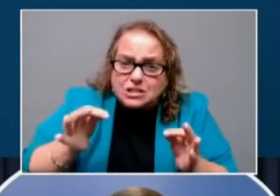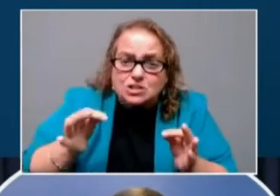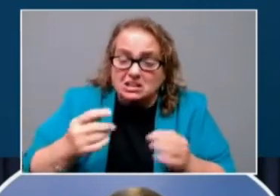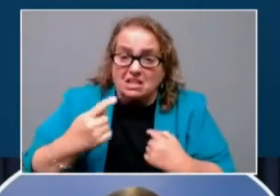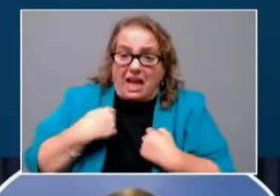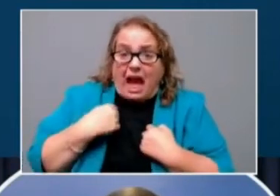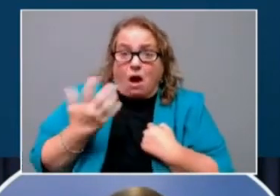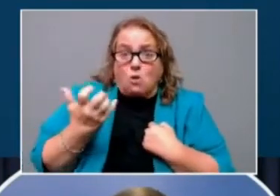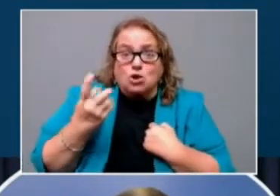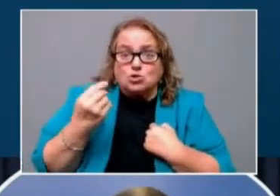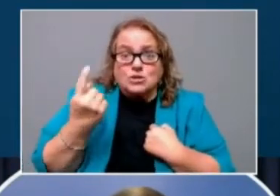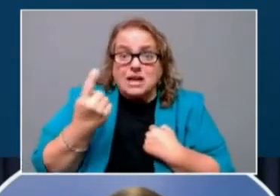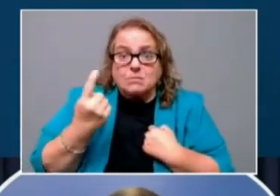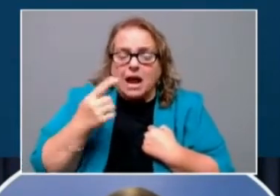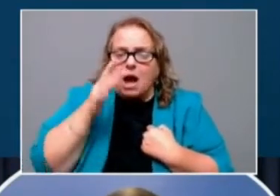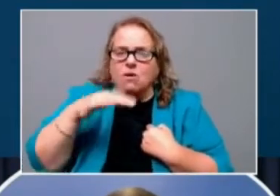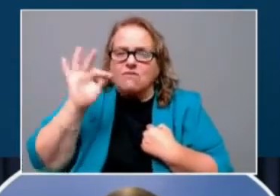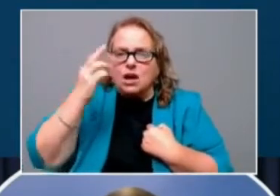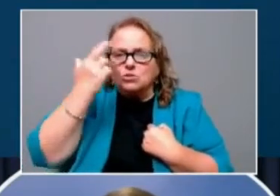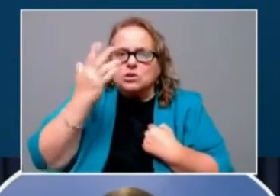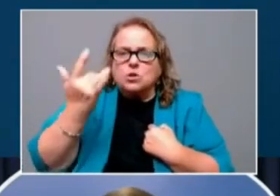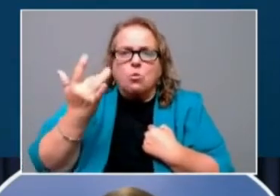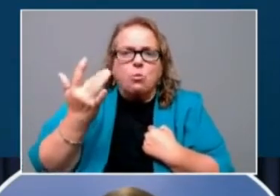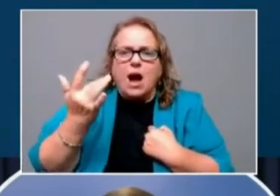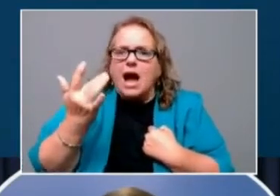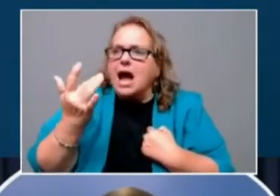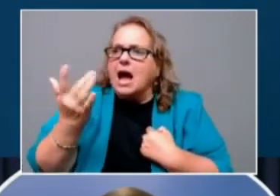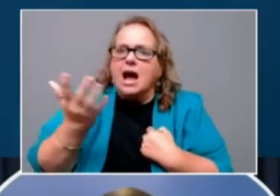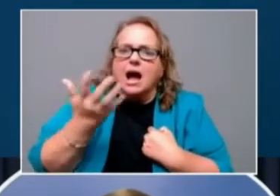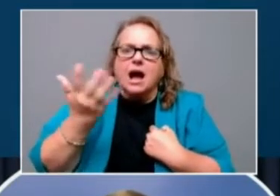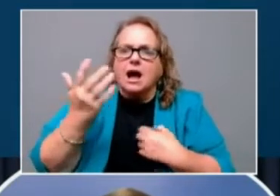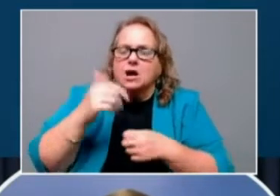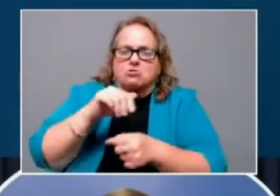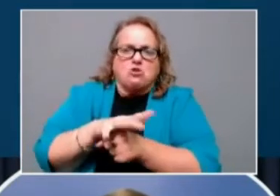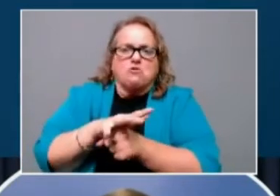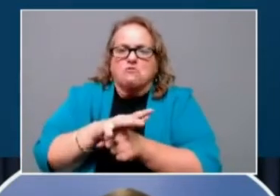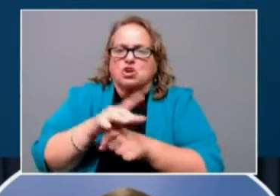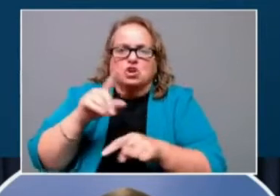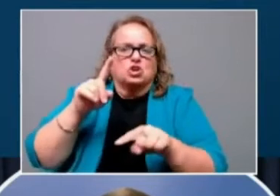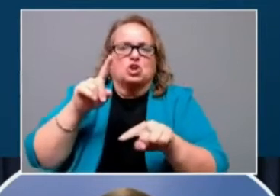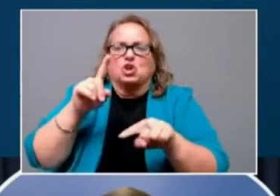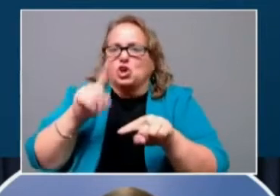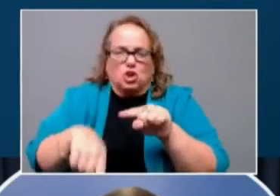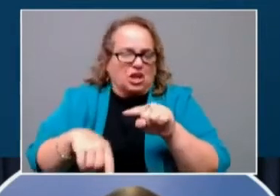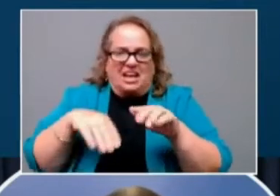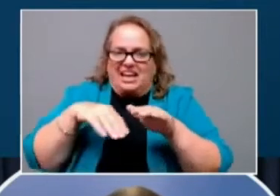these reasons why Covid somehow couldn't get into what that thing I want to do is